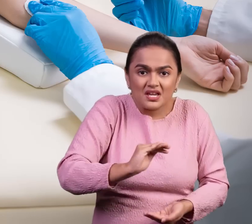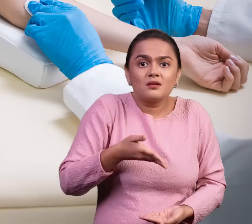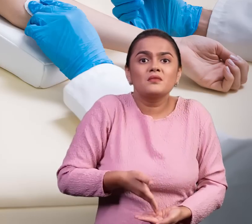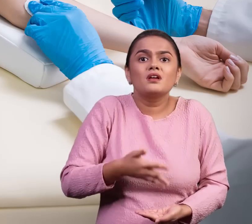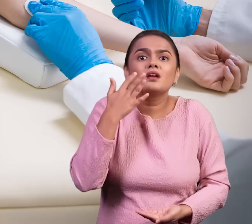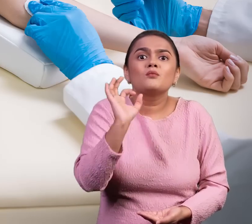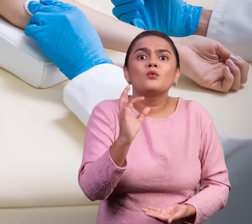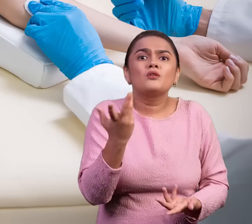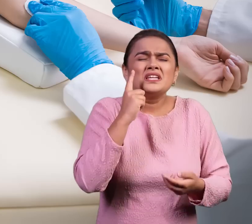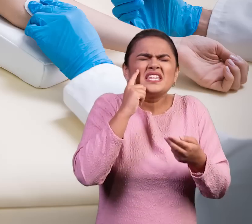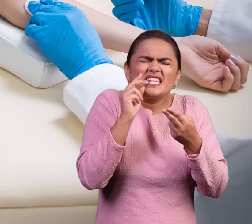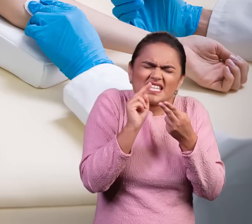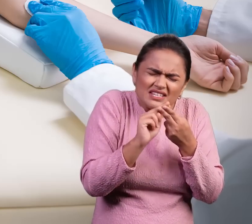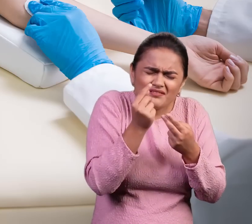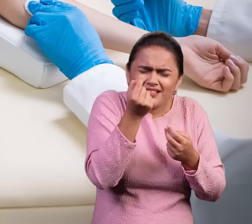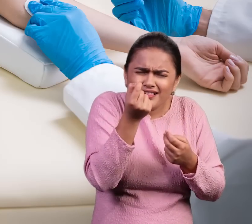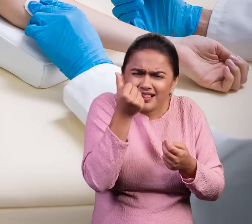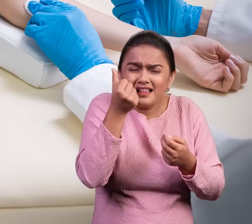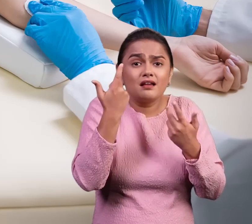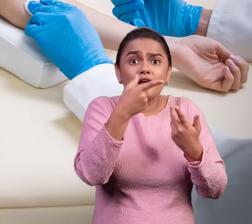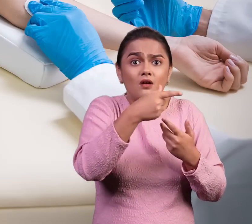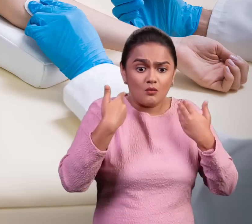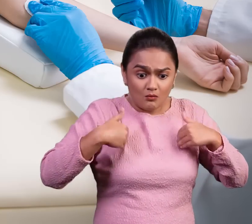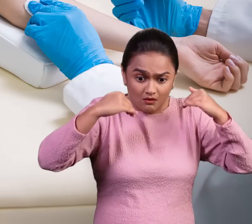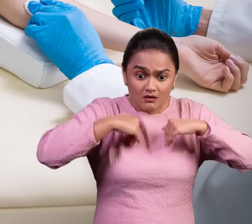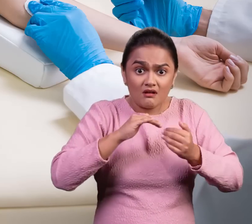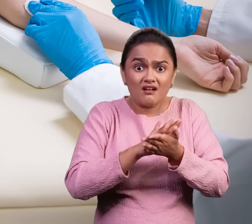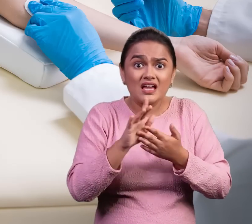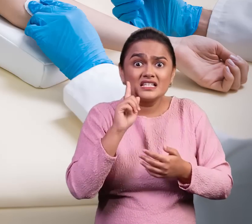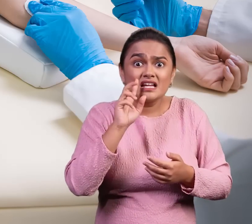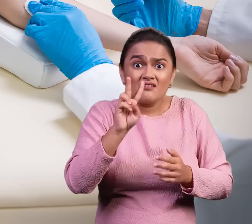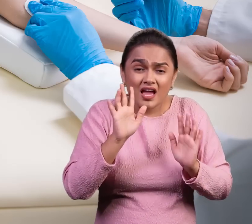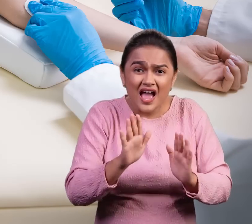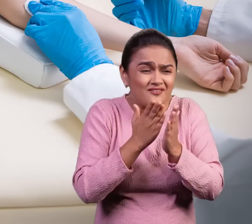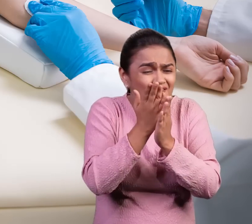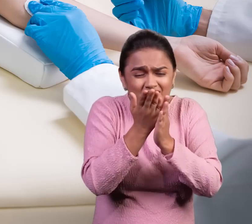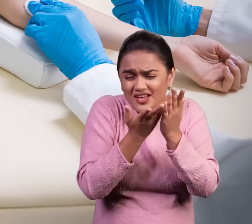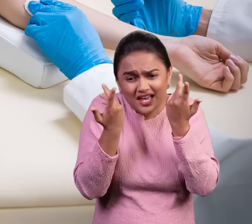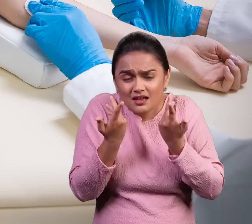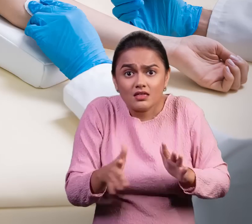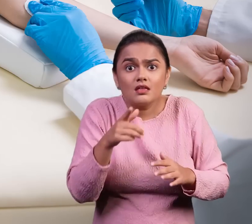If HIV has entered her body by chance from any source,